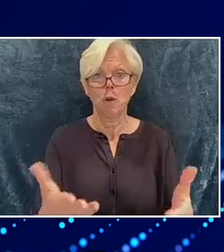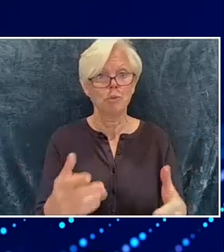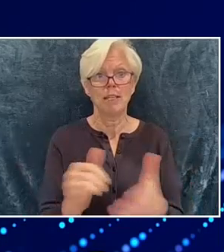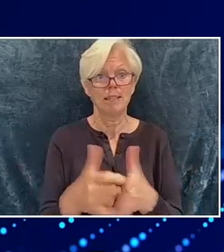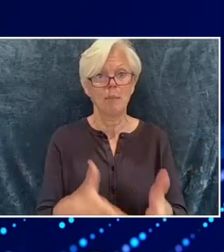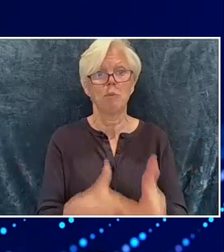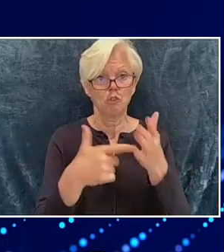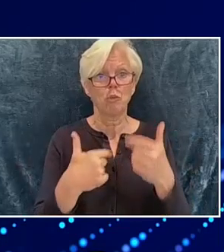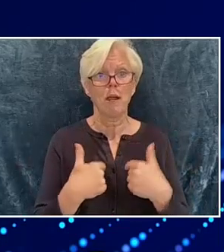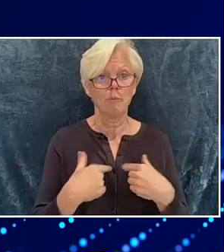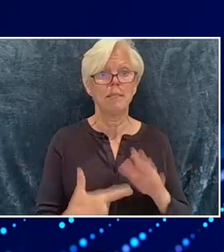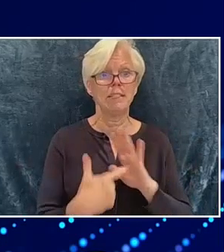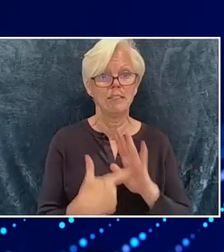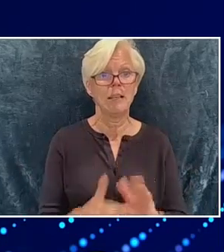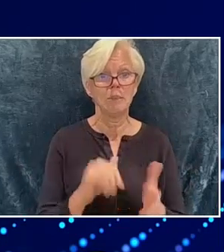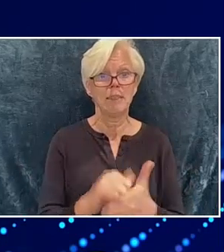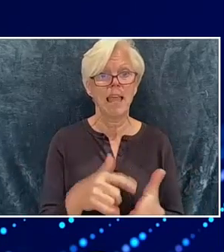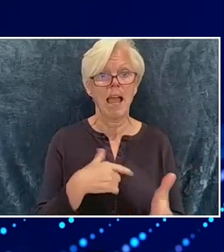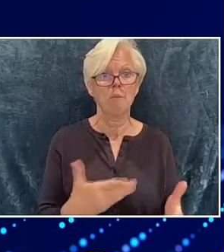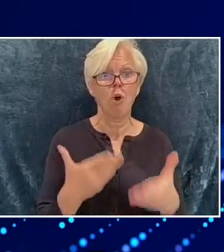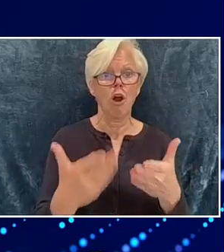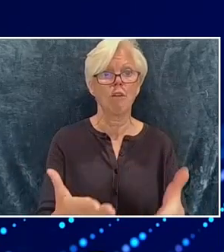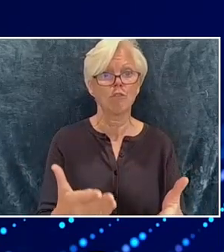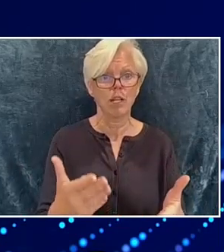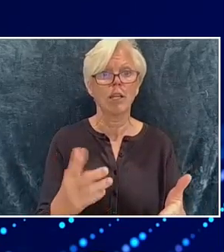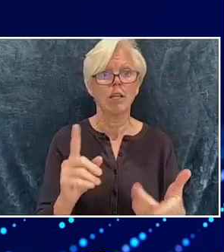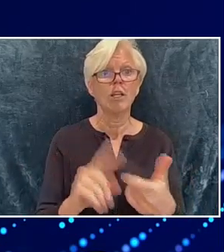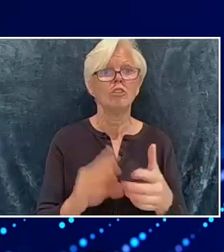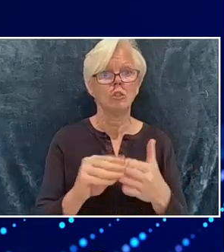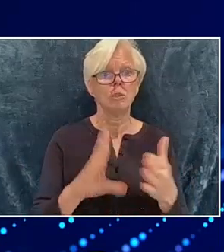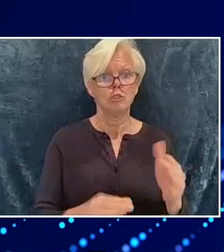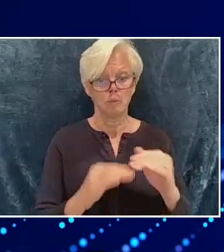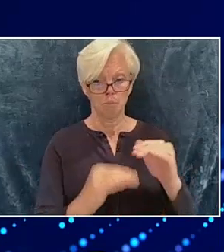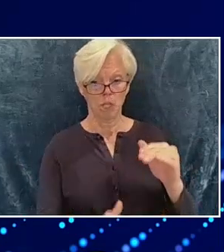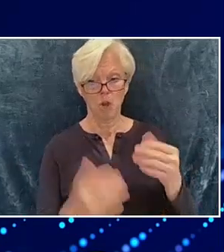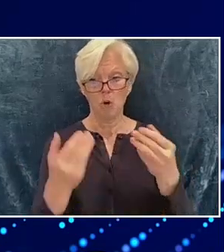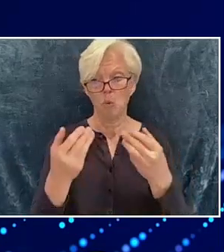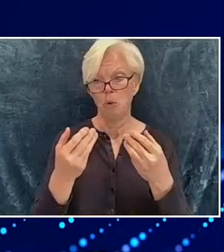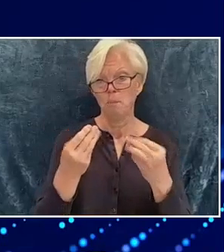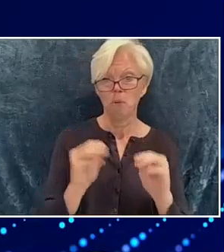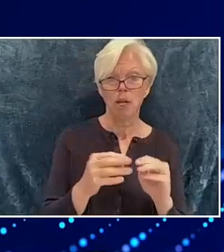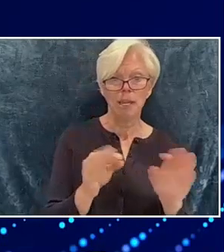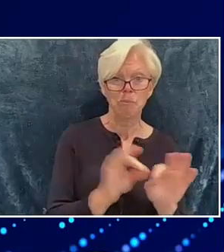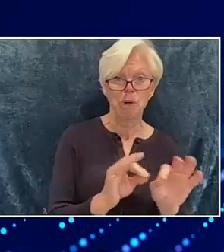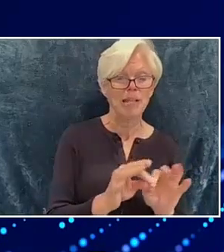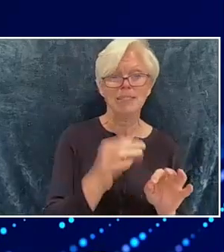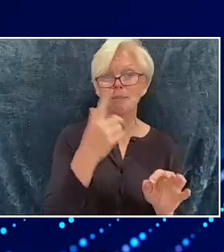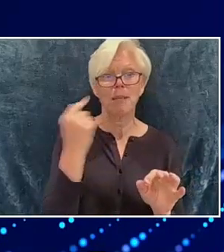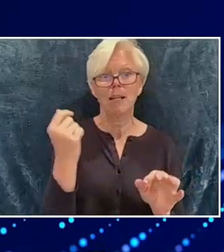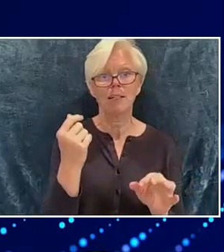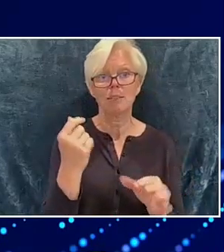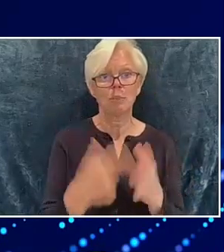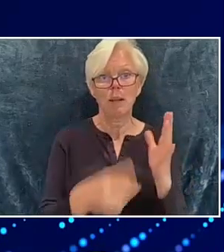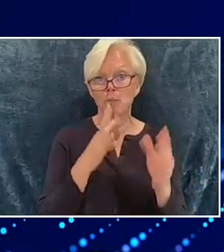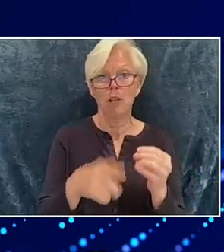demonstrate that I'm offering it to a student below market price, because there's no- the thing that I'm talking about doesn't exist anywhere.